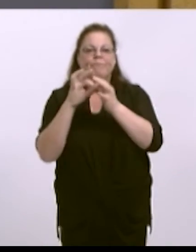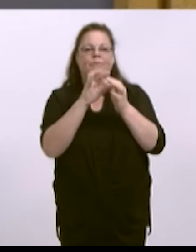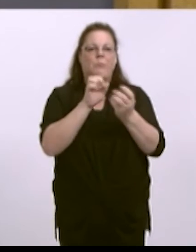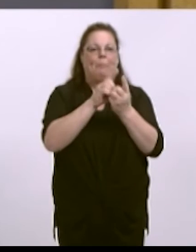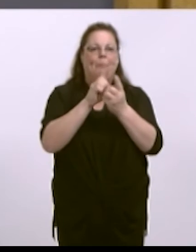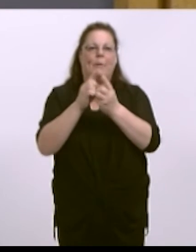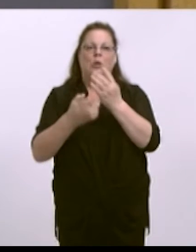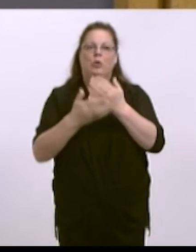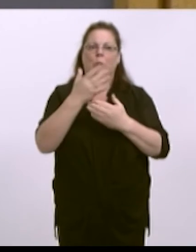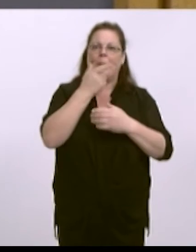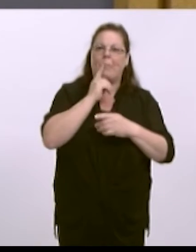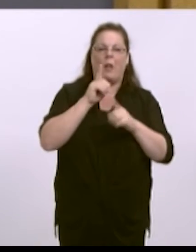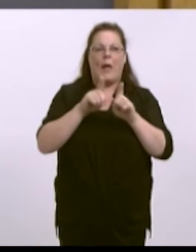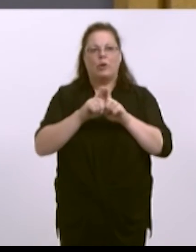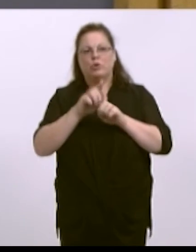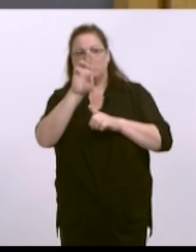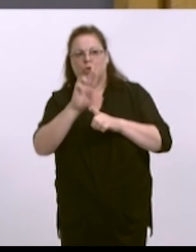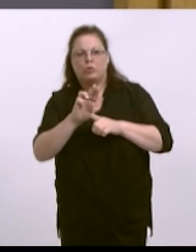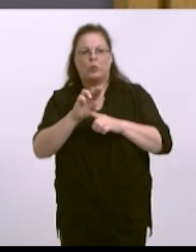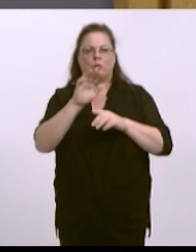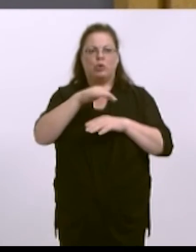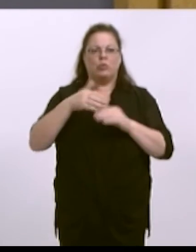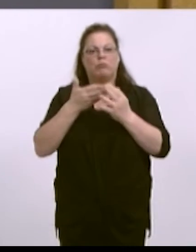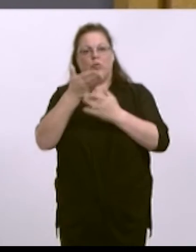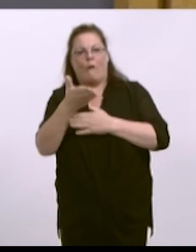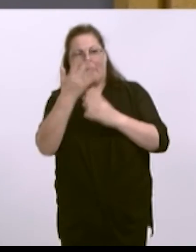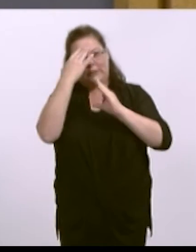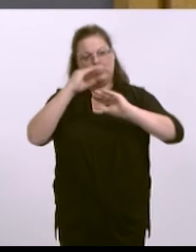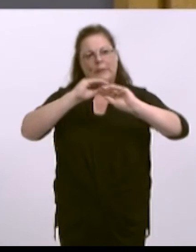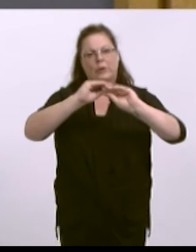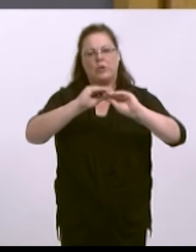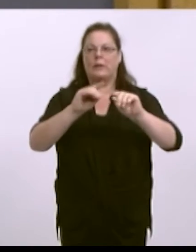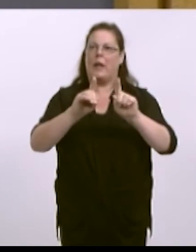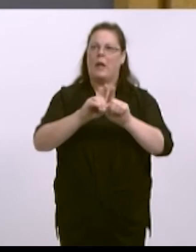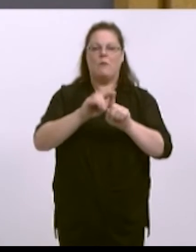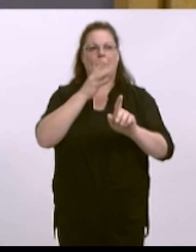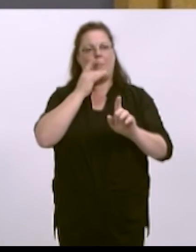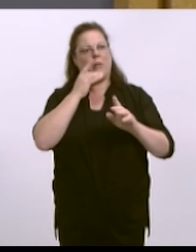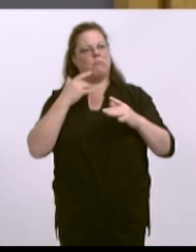for schoolchildren in terms of education and general well-being? Would he join me in hoping